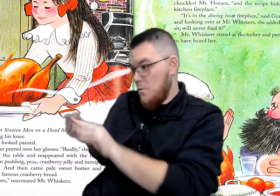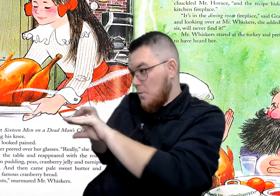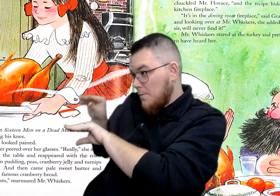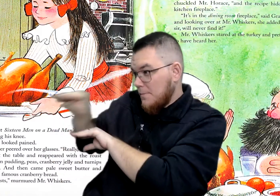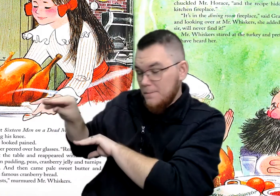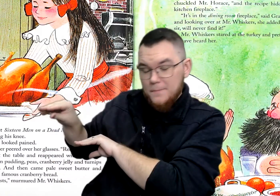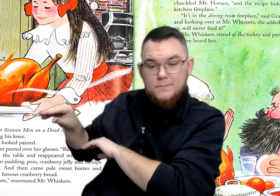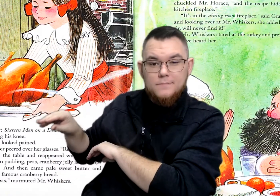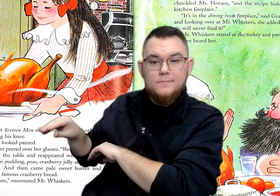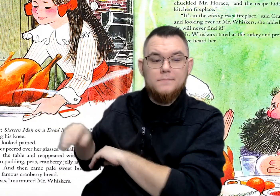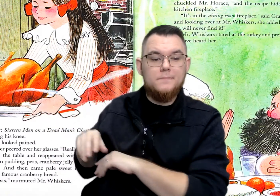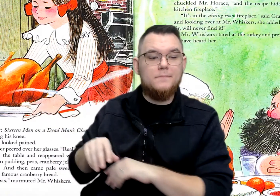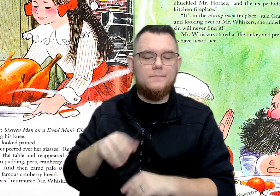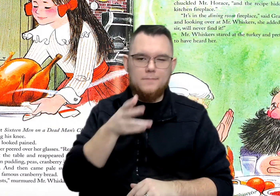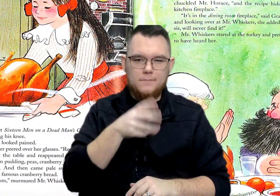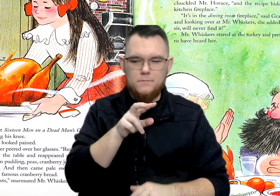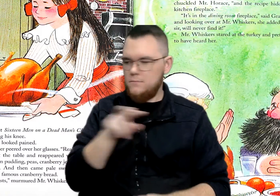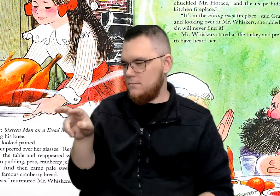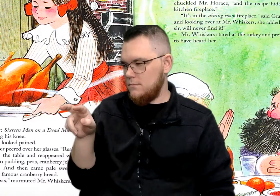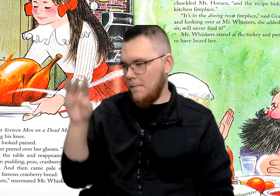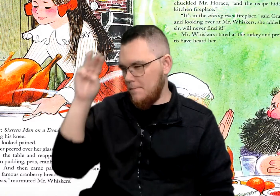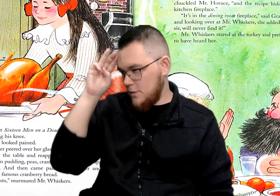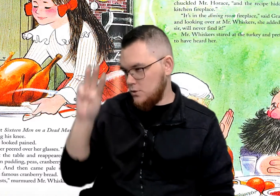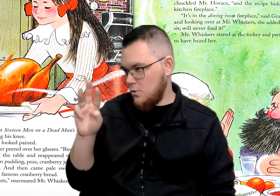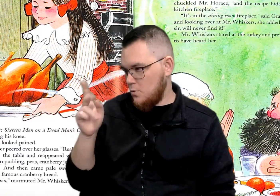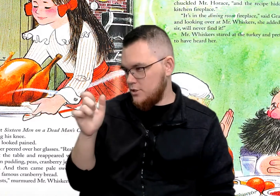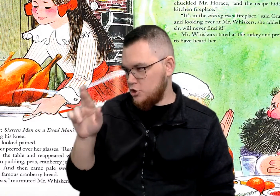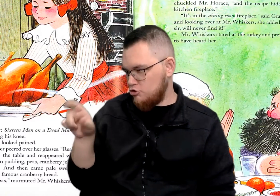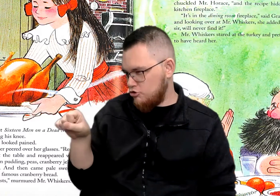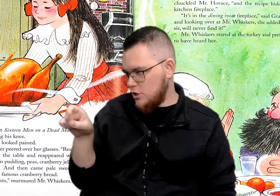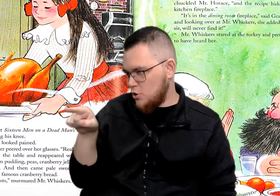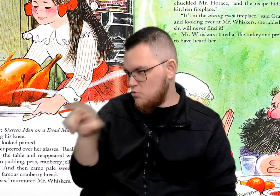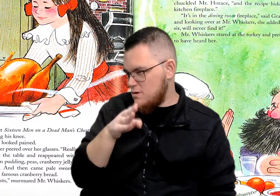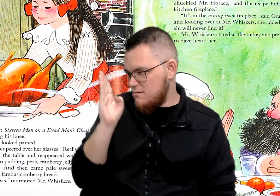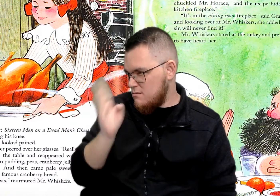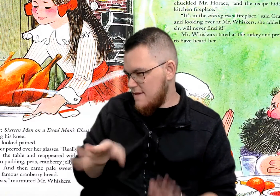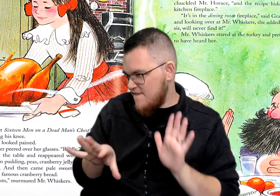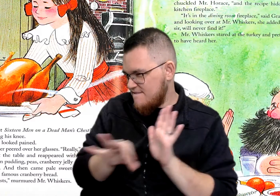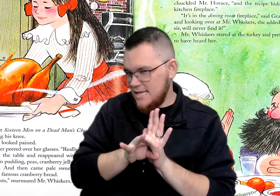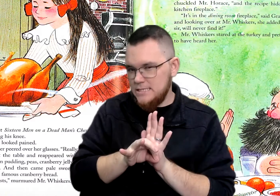Whiskers, she added, “and you, sir, will never find it!”